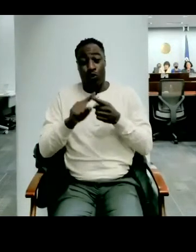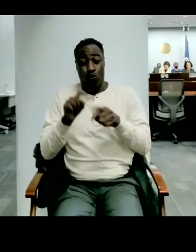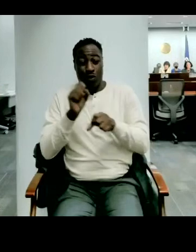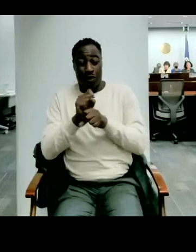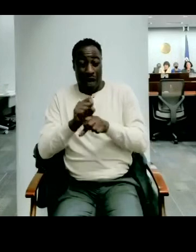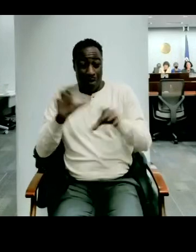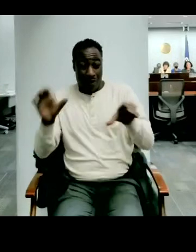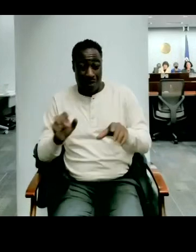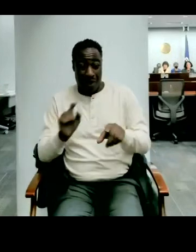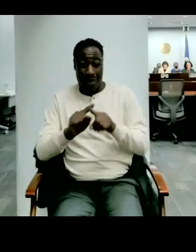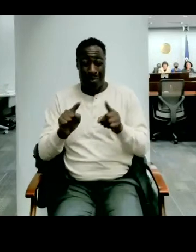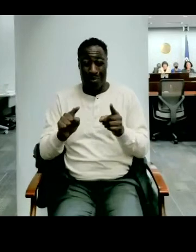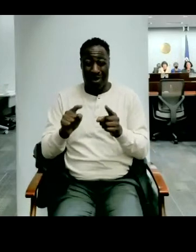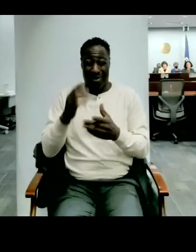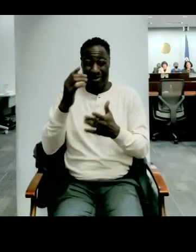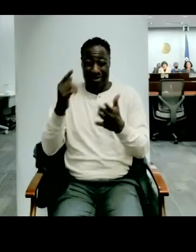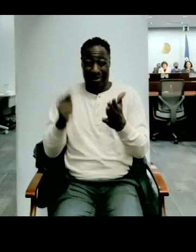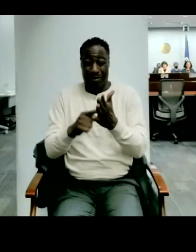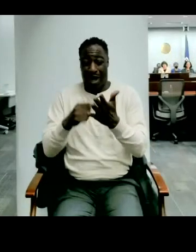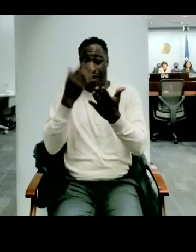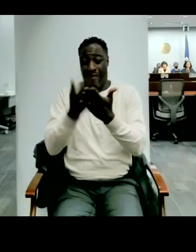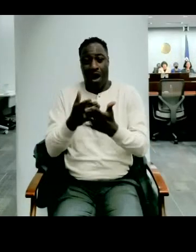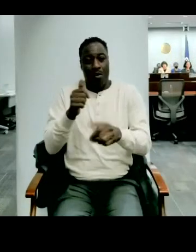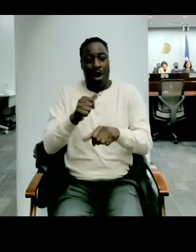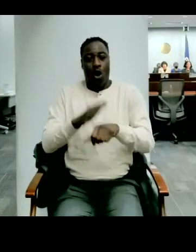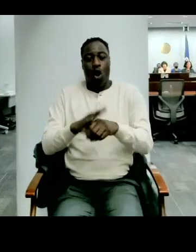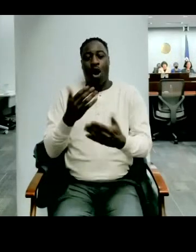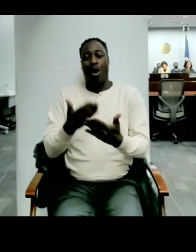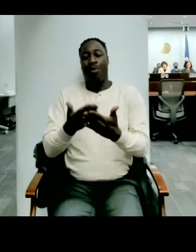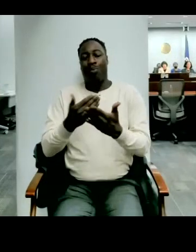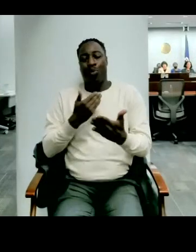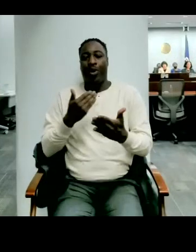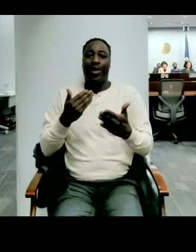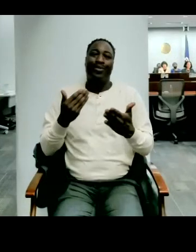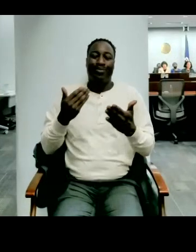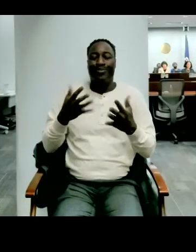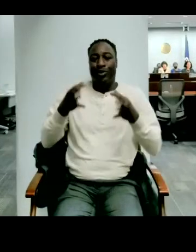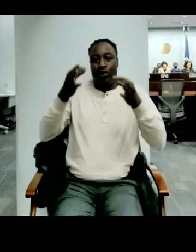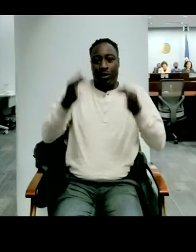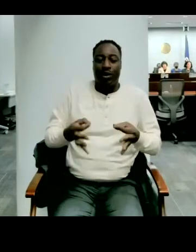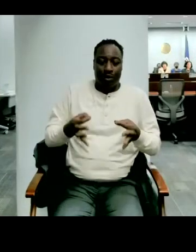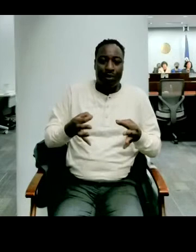but these indicators may well be built upon preconceived biases at